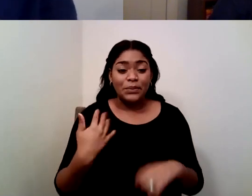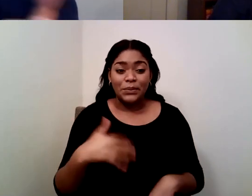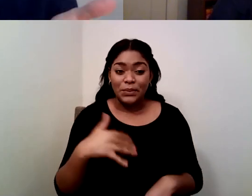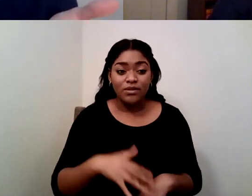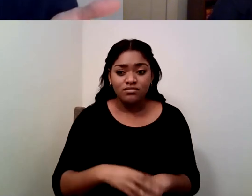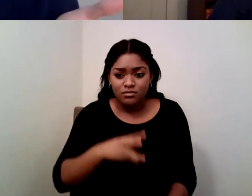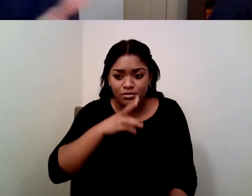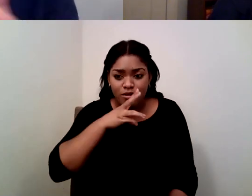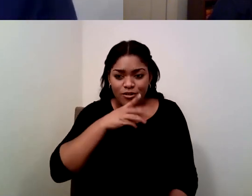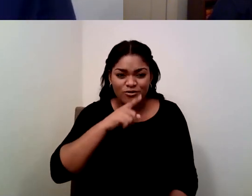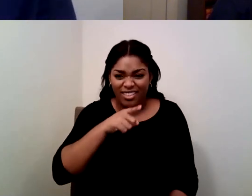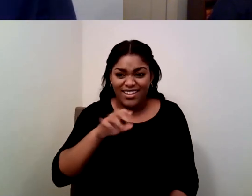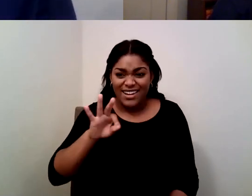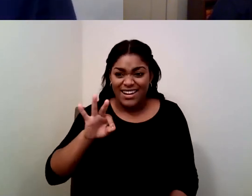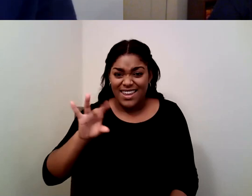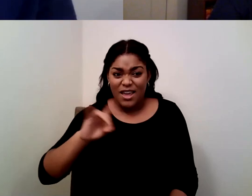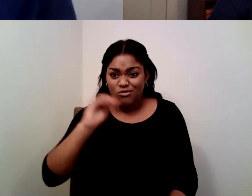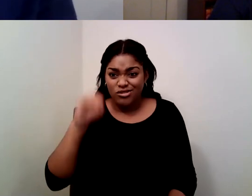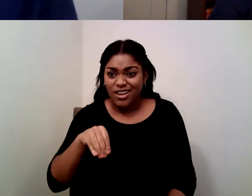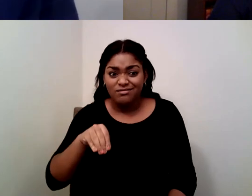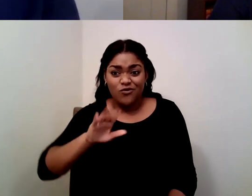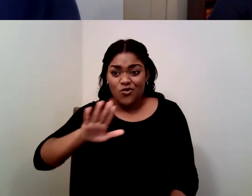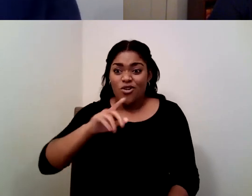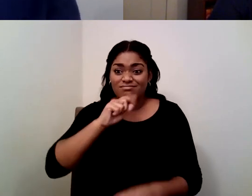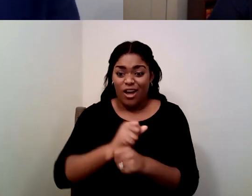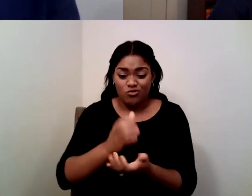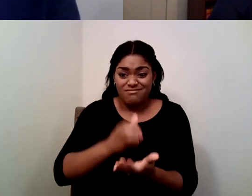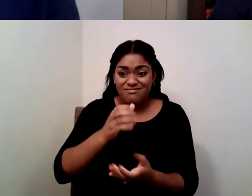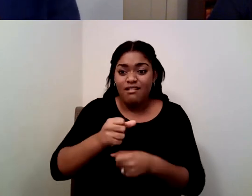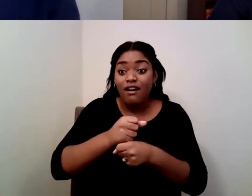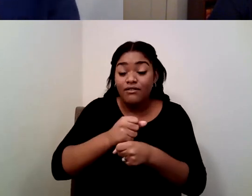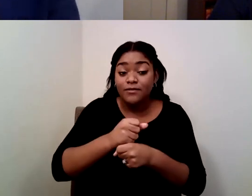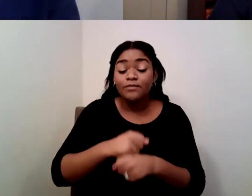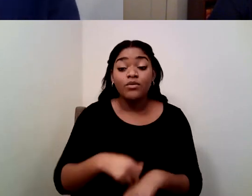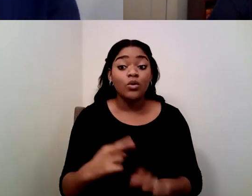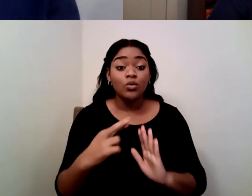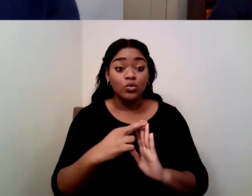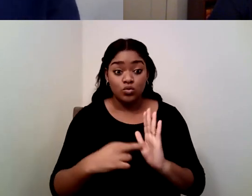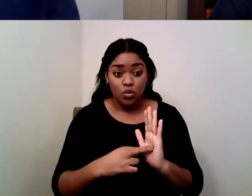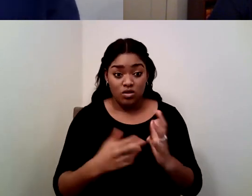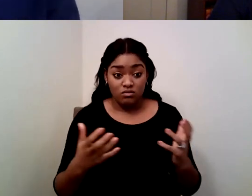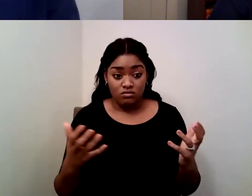is more than 98 percent of your cup of coffee. The rule of thumb is if you will drink your